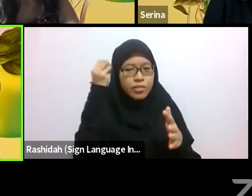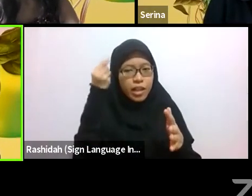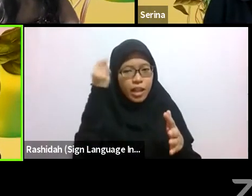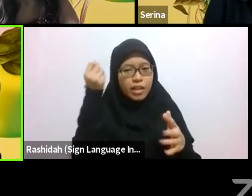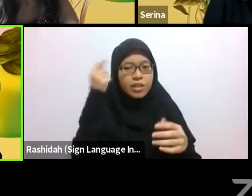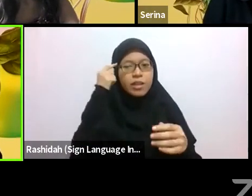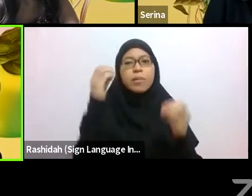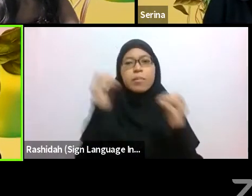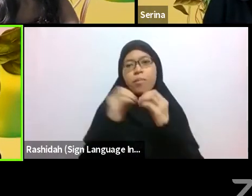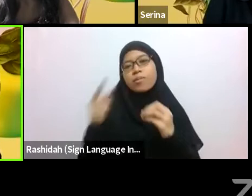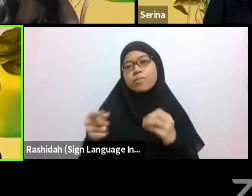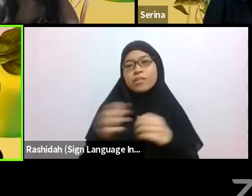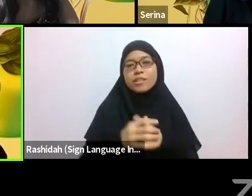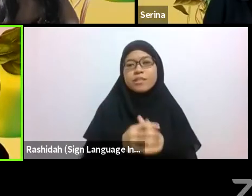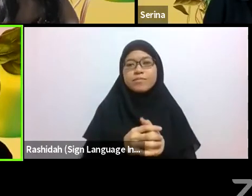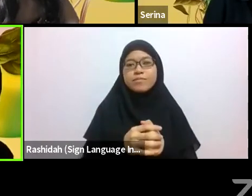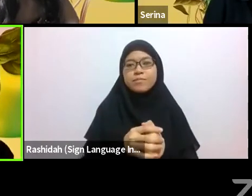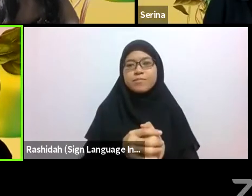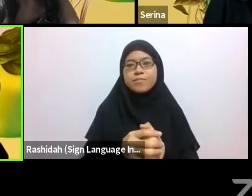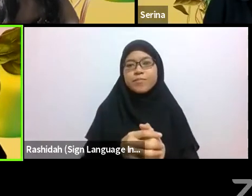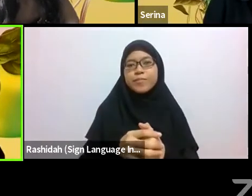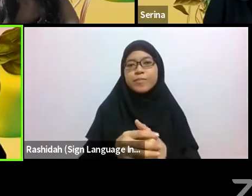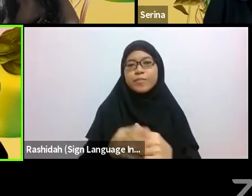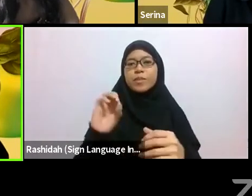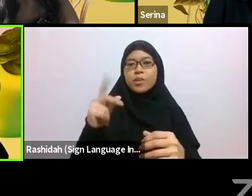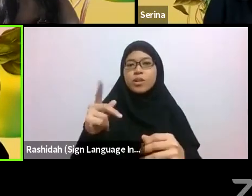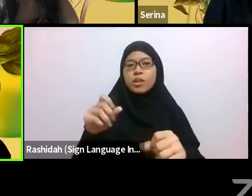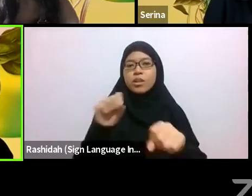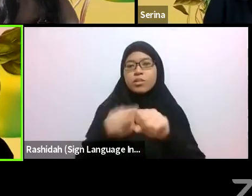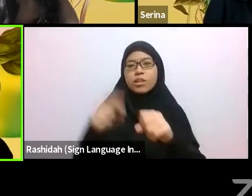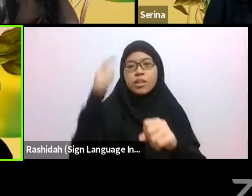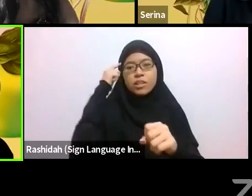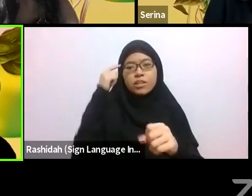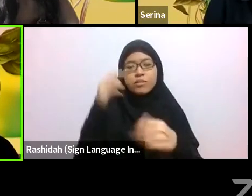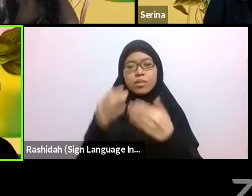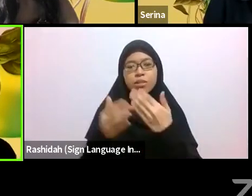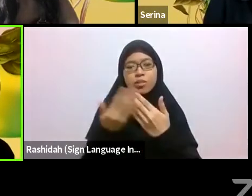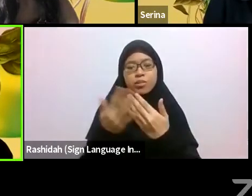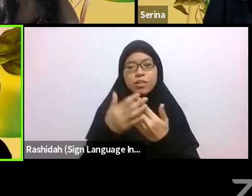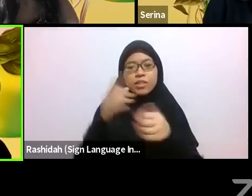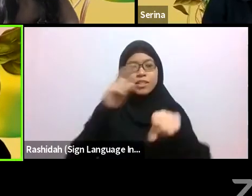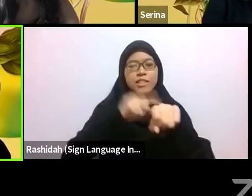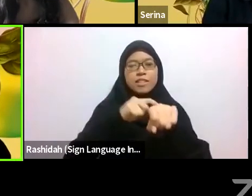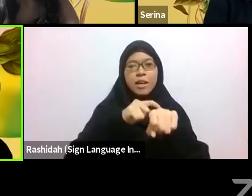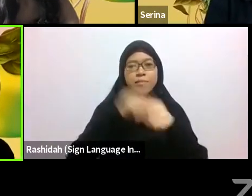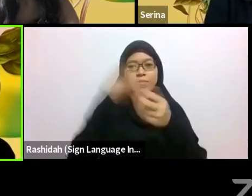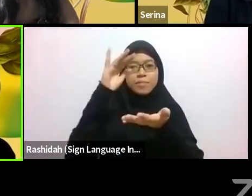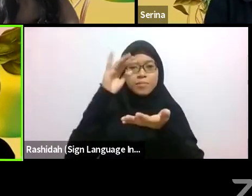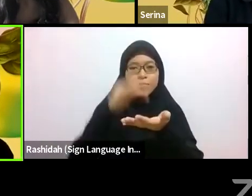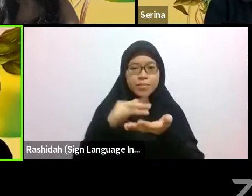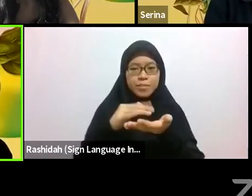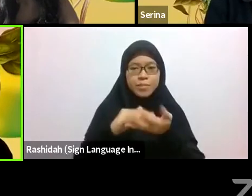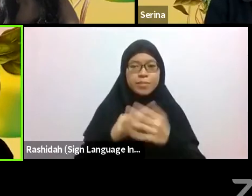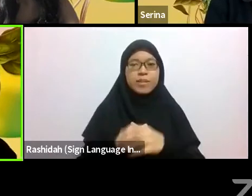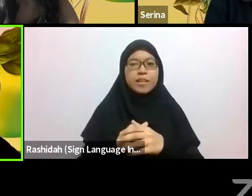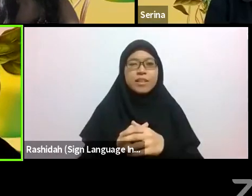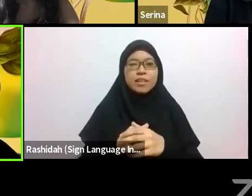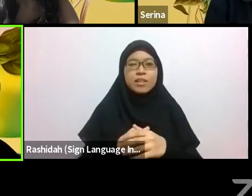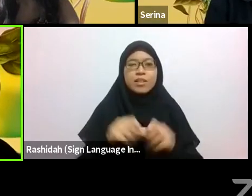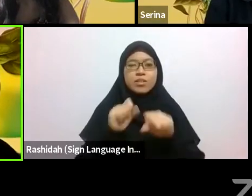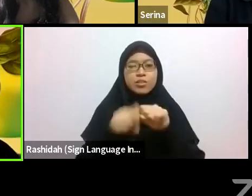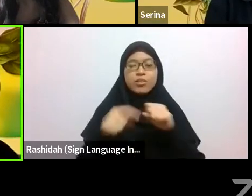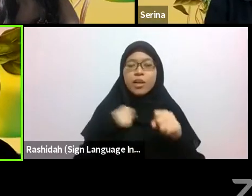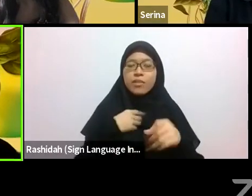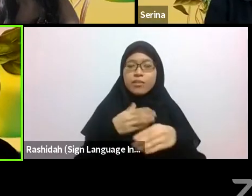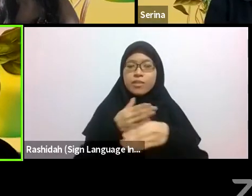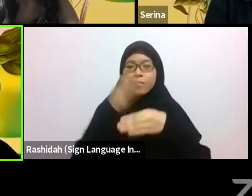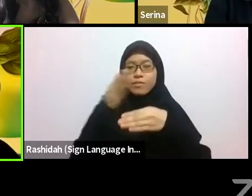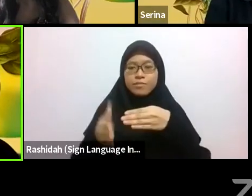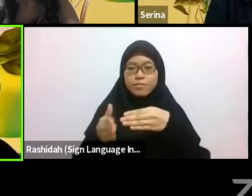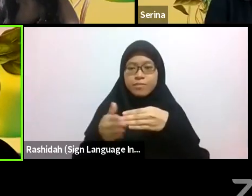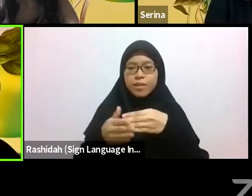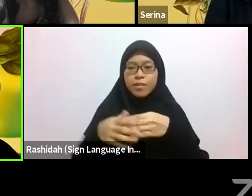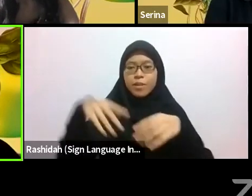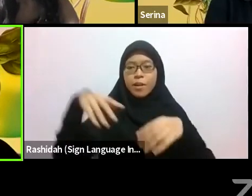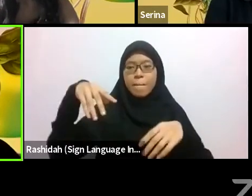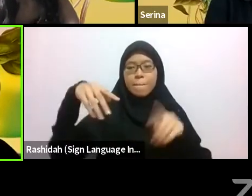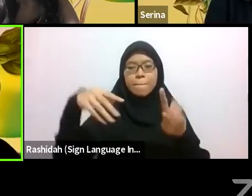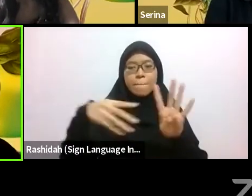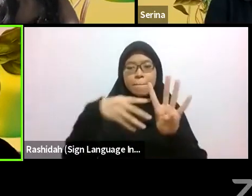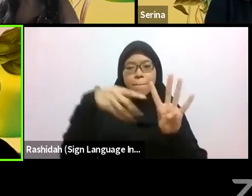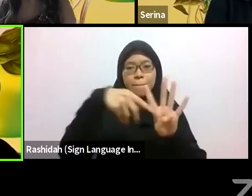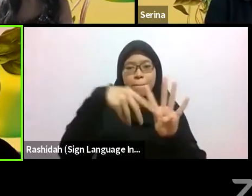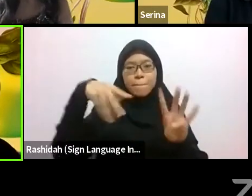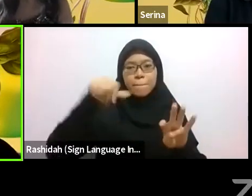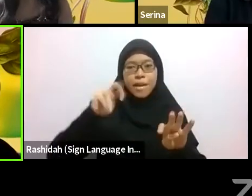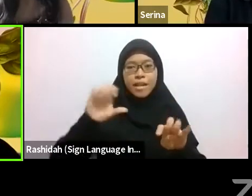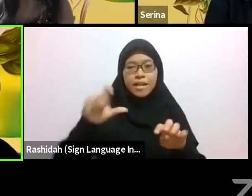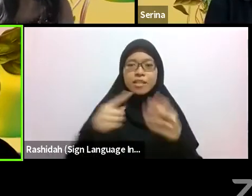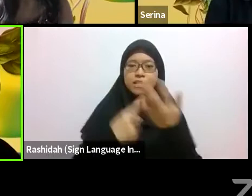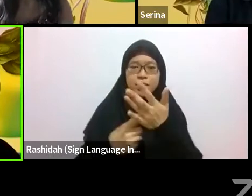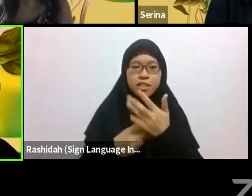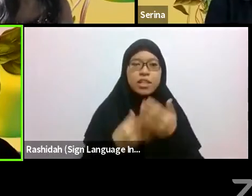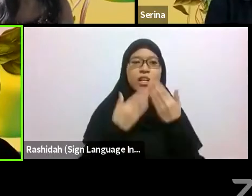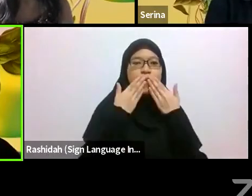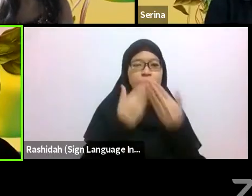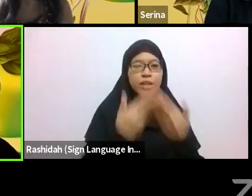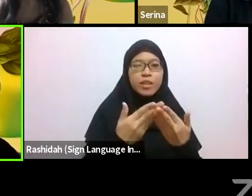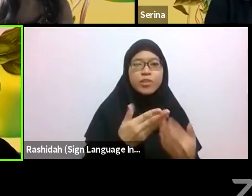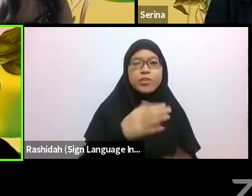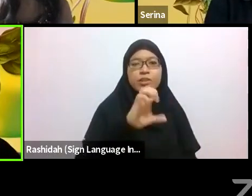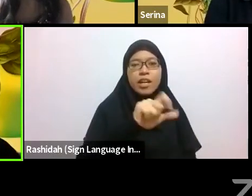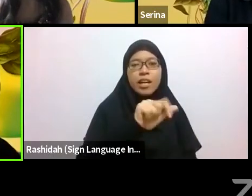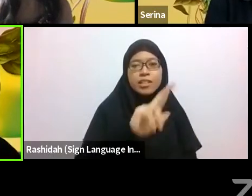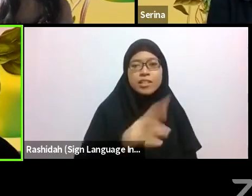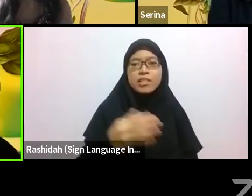I think we’re nearly running out of time, so I’m going to just end our panel discussion. Thank you, Esther, nor and Serina, for joining us today.